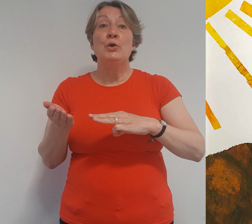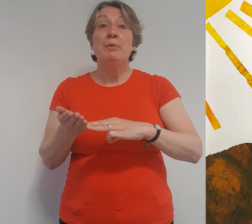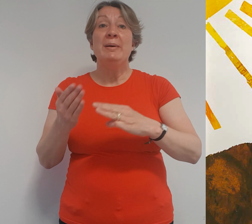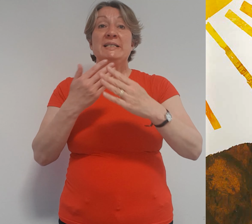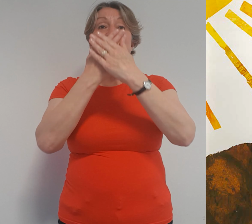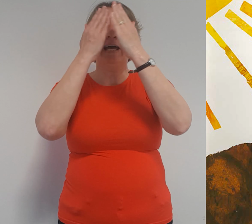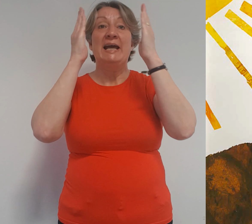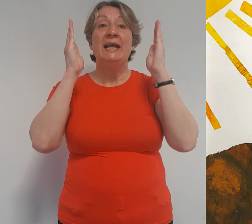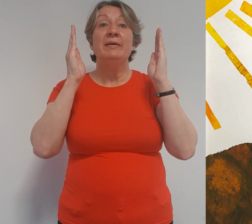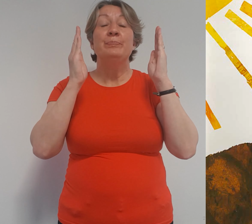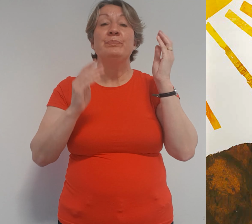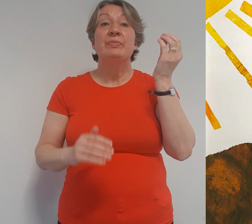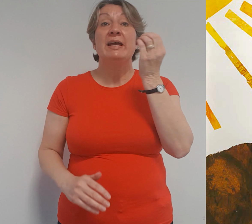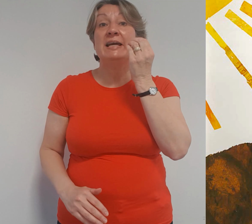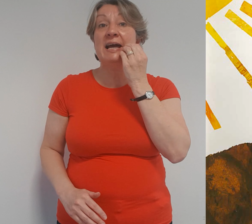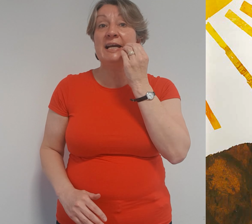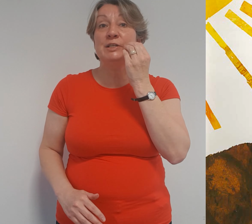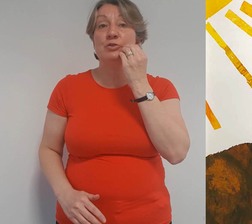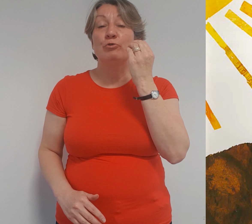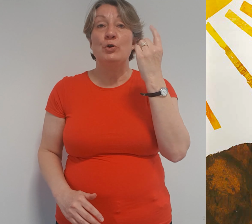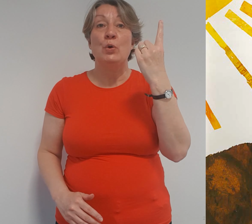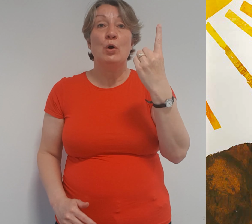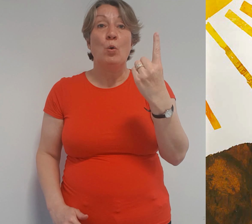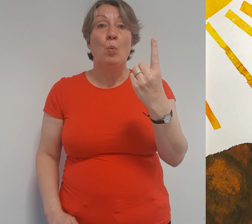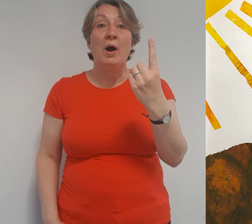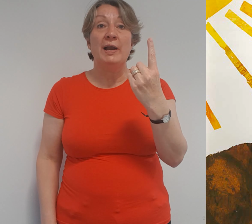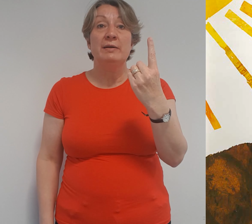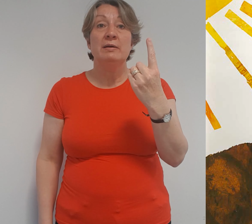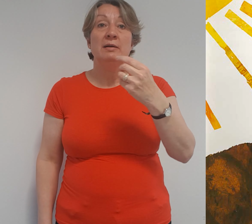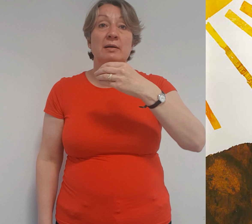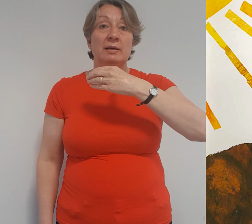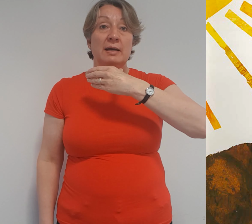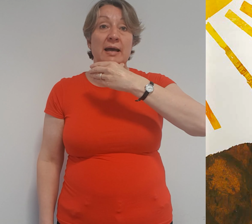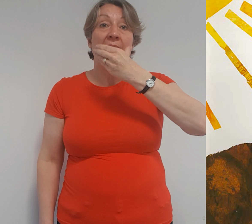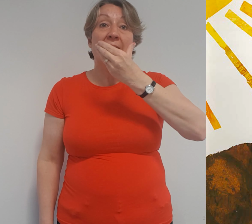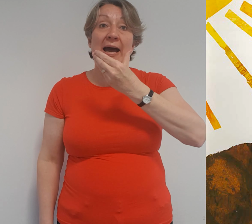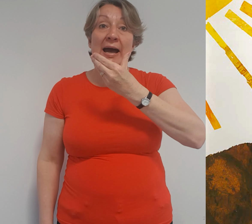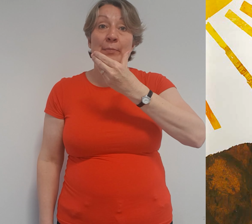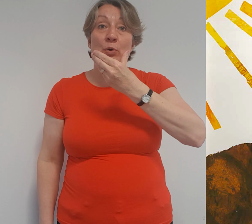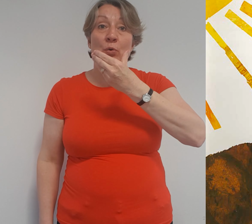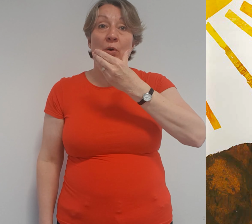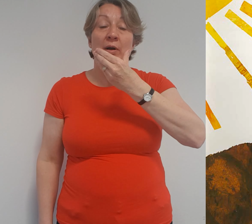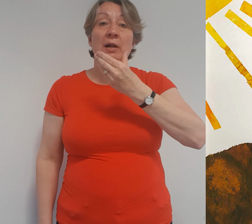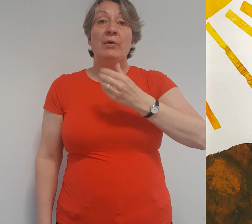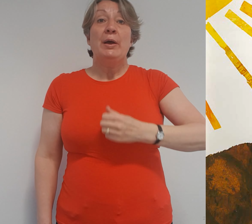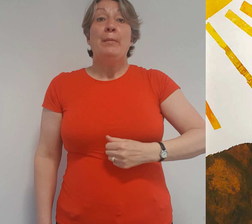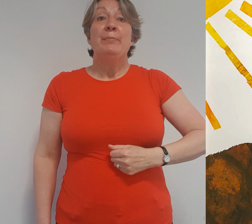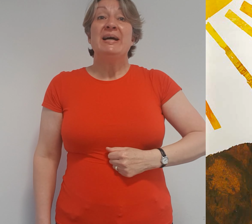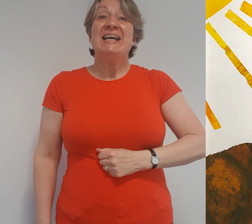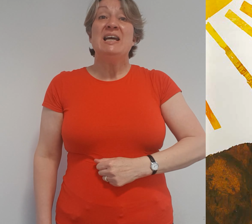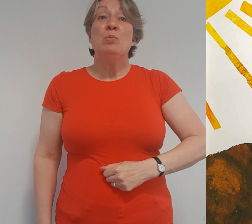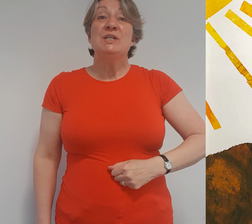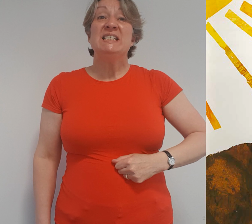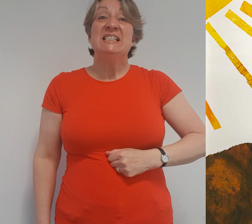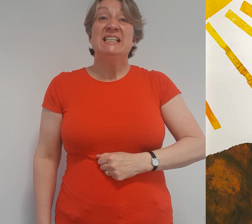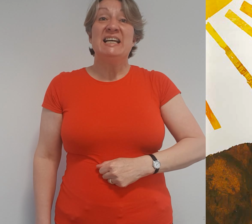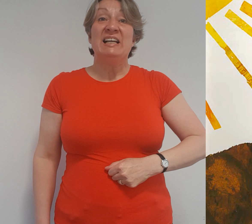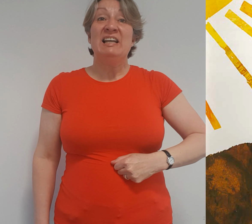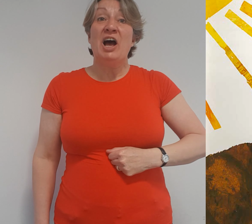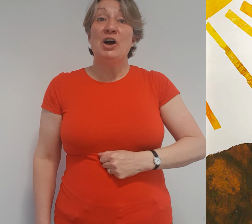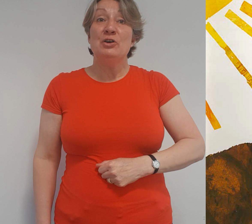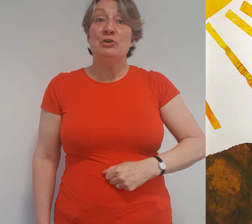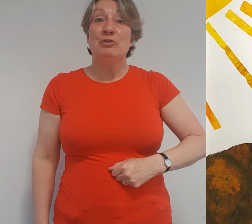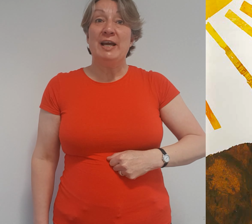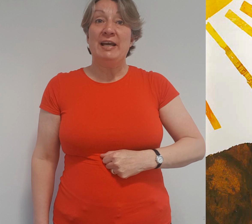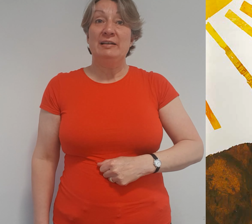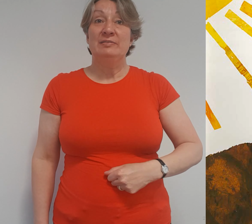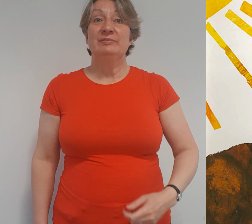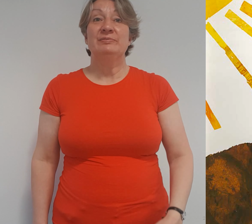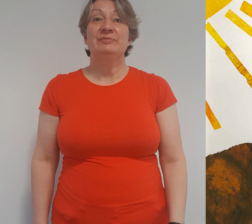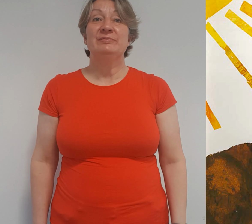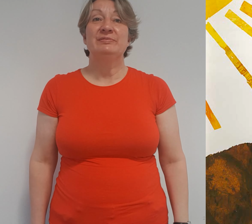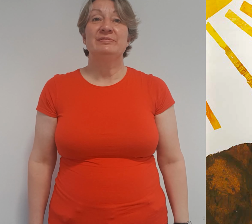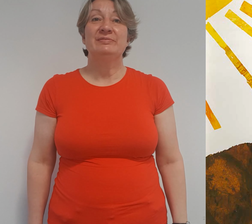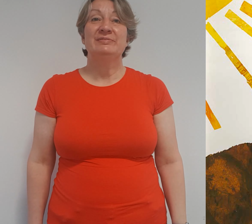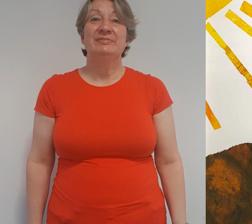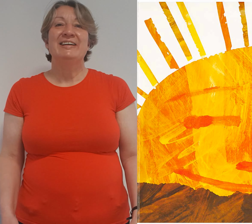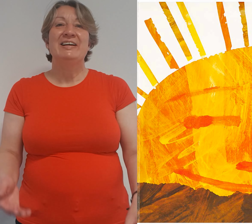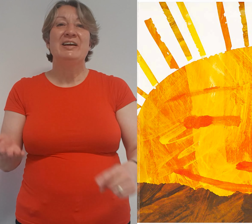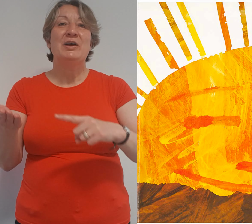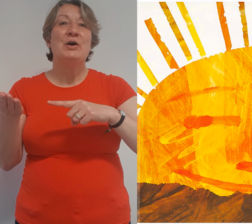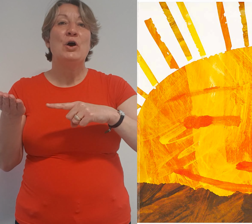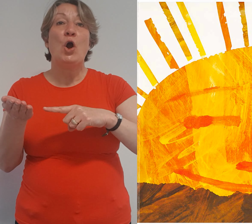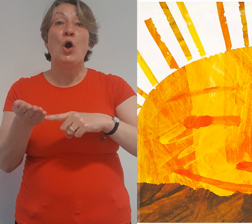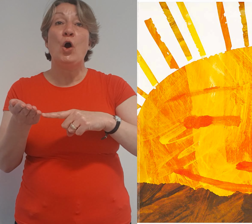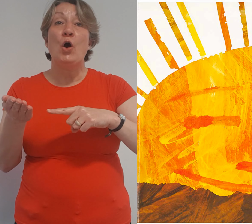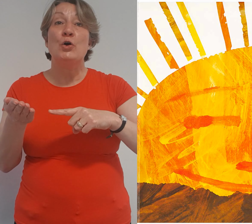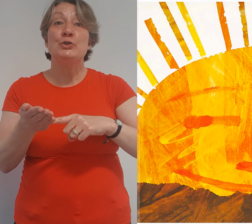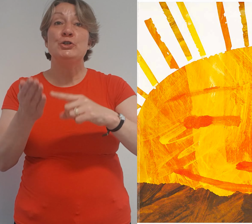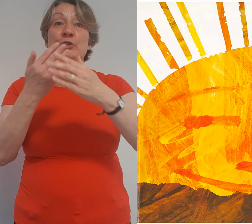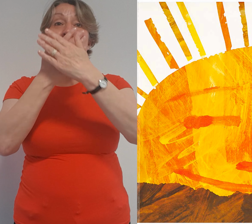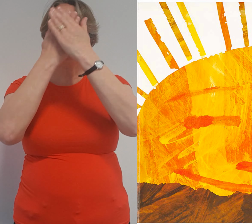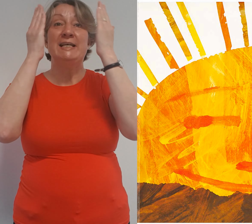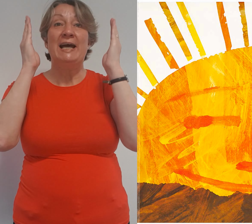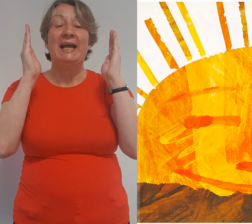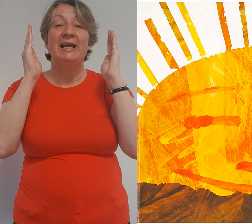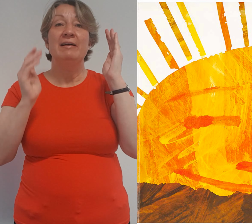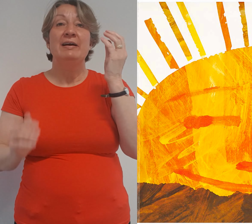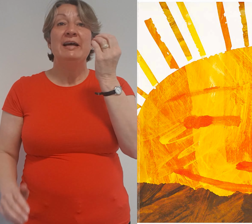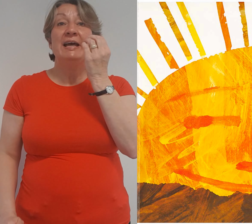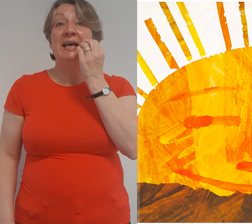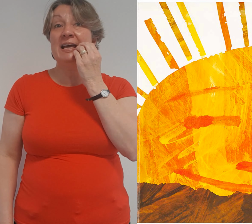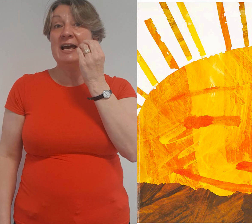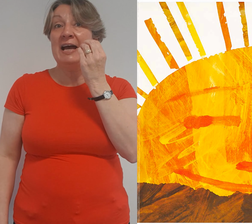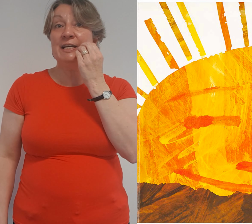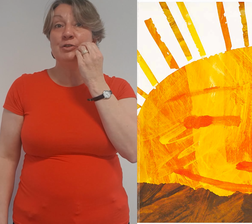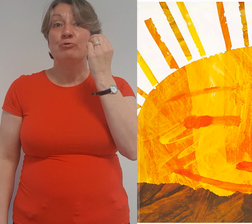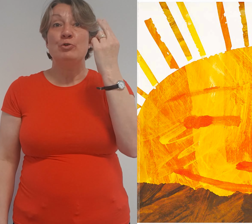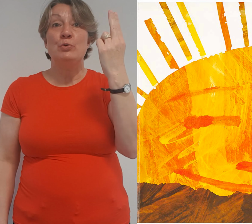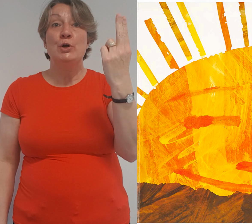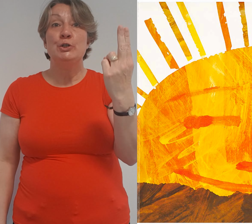on Monday he ate through one apple but he was still hungry on Tuesday he ate through